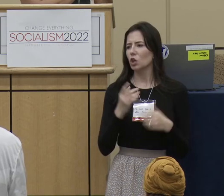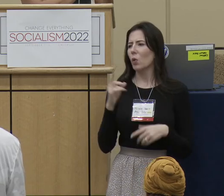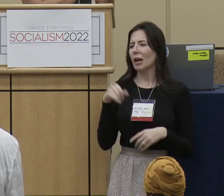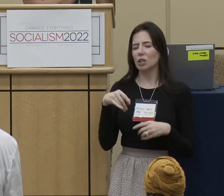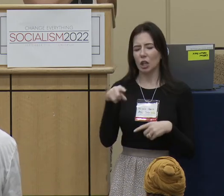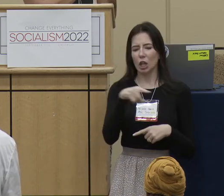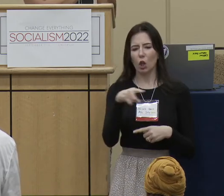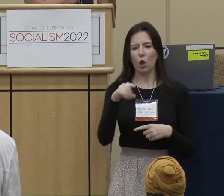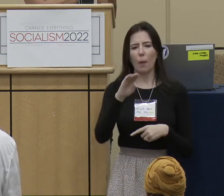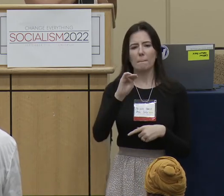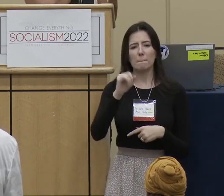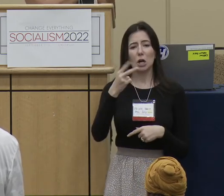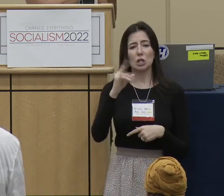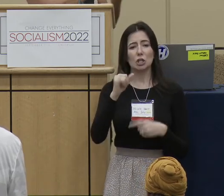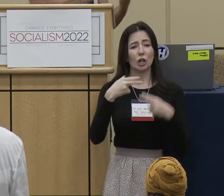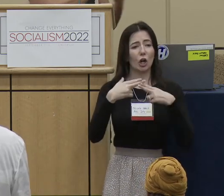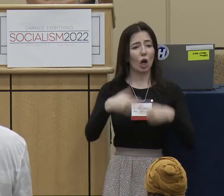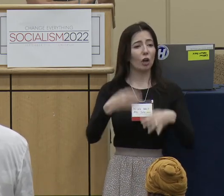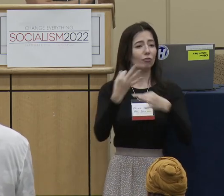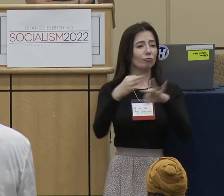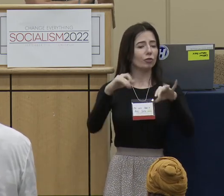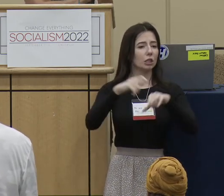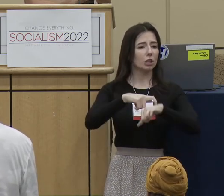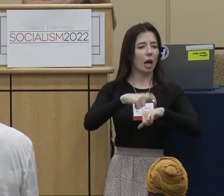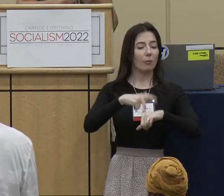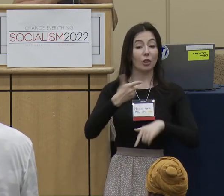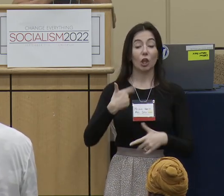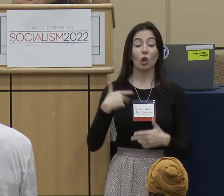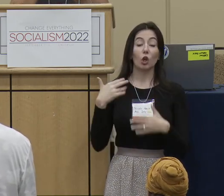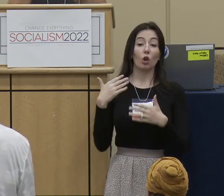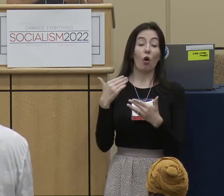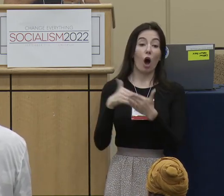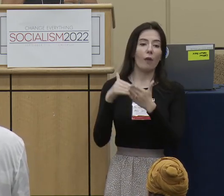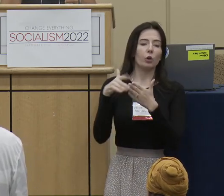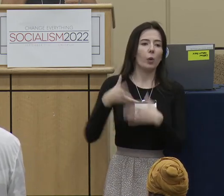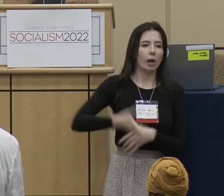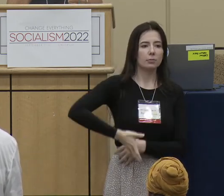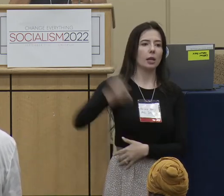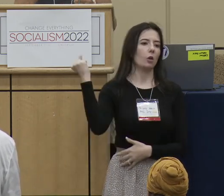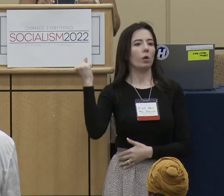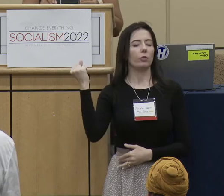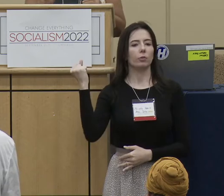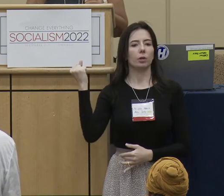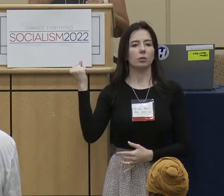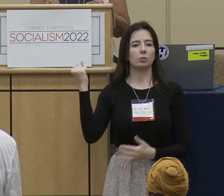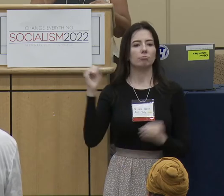what we do in that little margin called free time that we